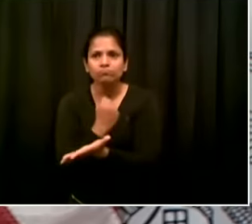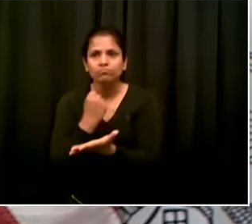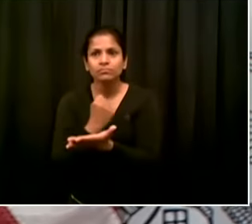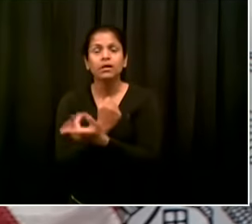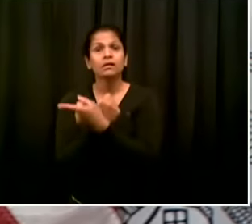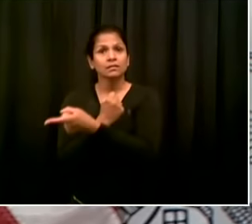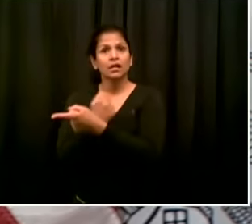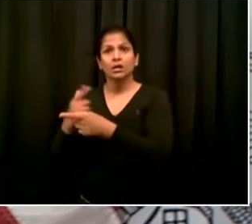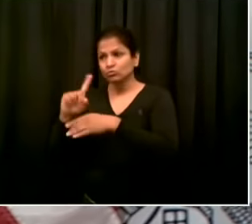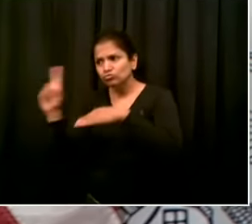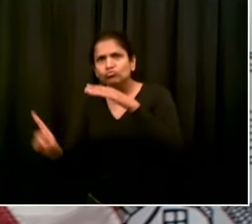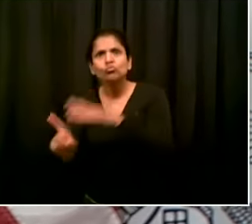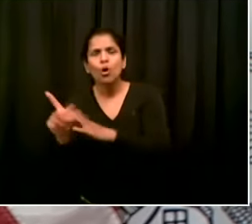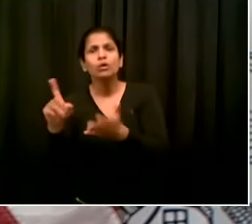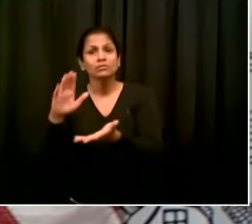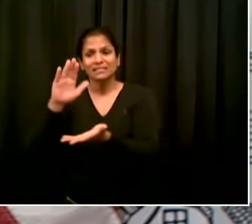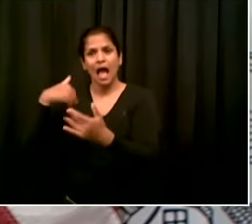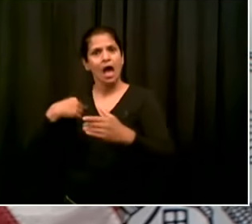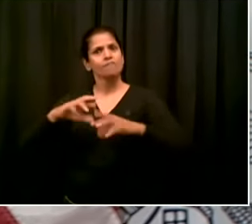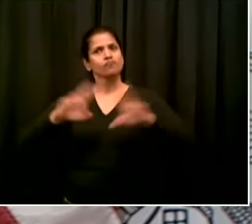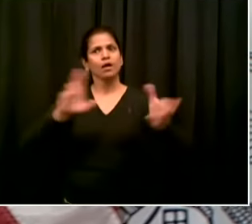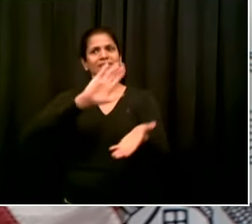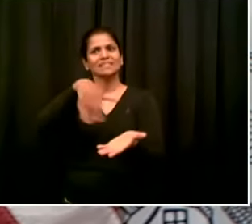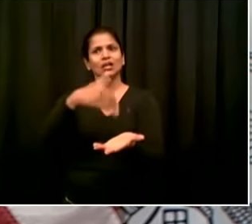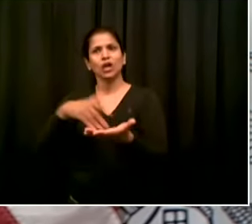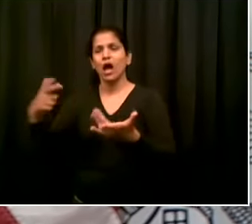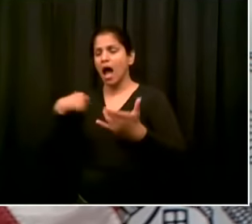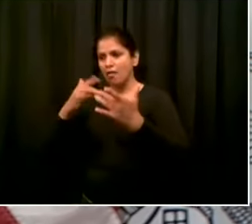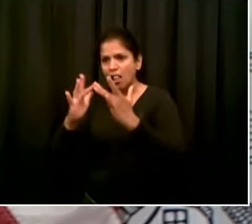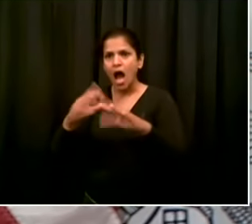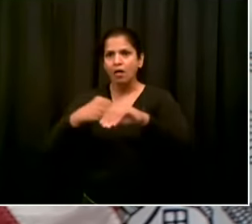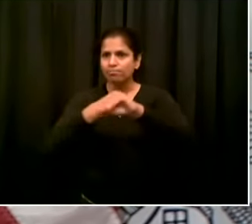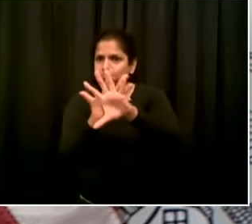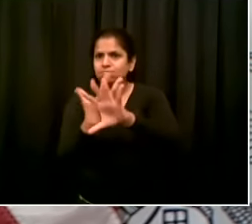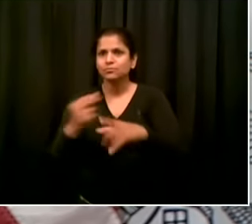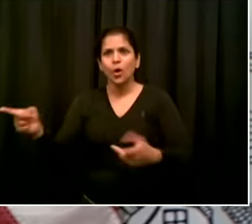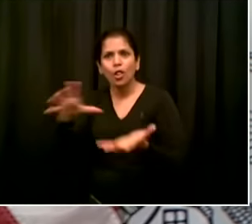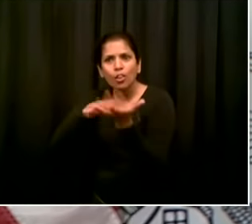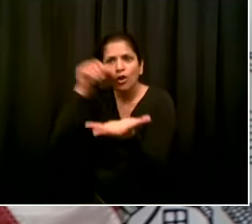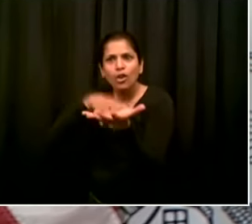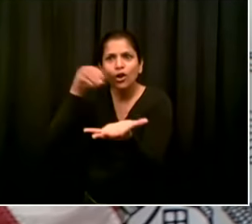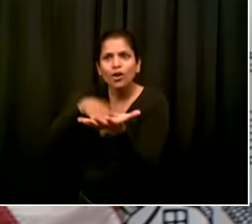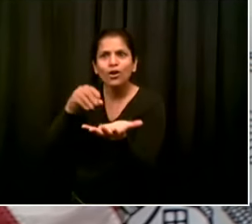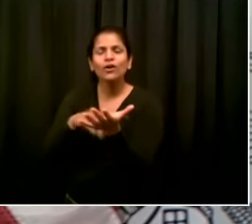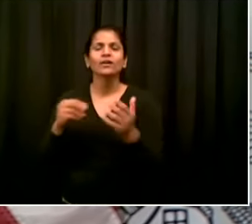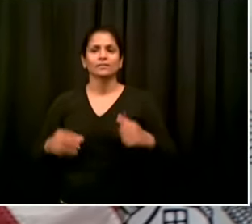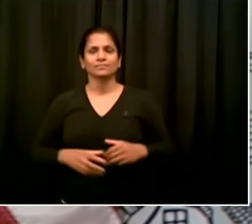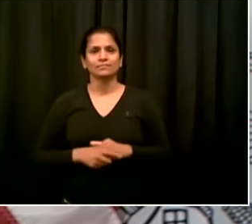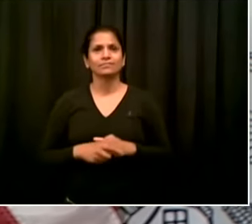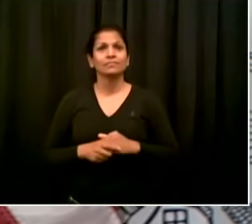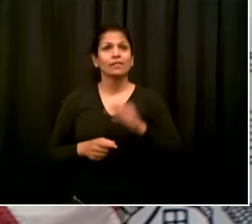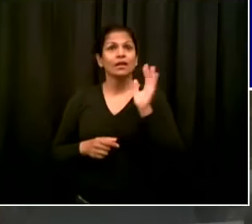YORK CITY. AMEN, THANK YOU CHALLENGER VERY MUCH. WHEN YOU SPEND TIME WITH KIDS AND FAMILIES YOU